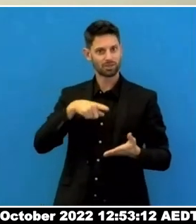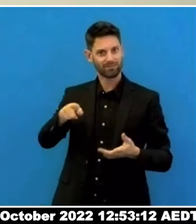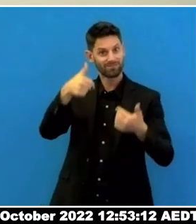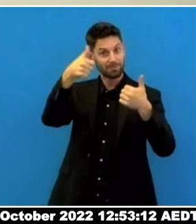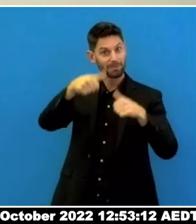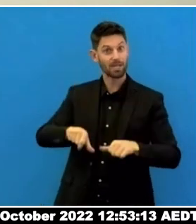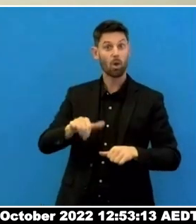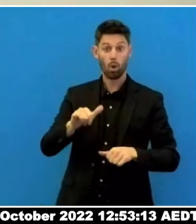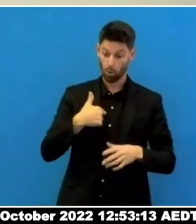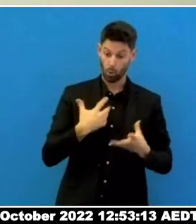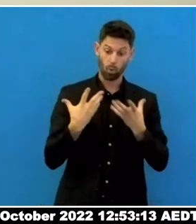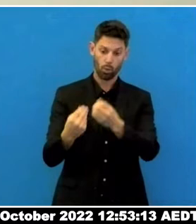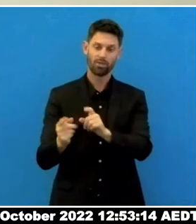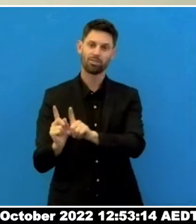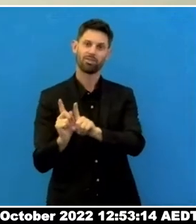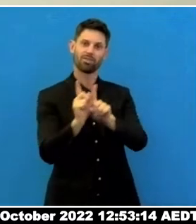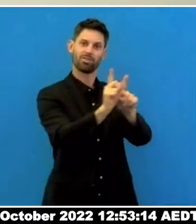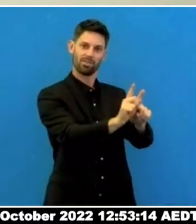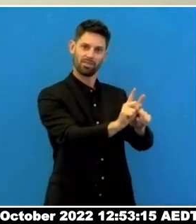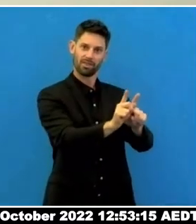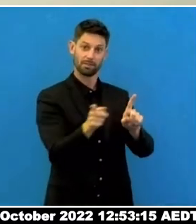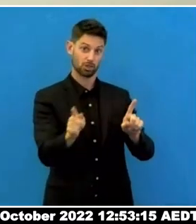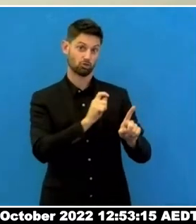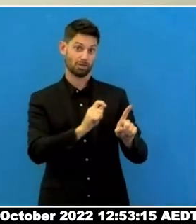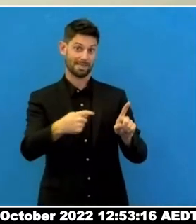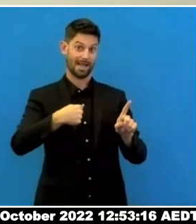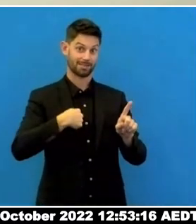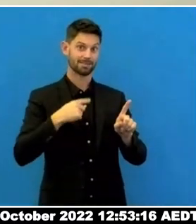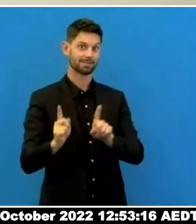to their offices so that it's trusted and it's safe.